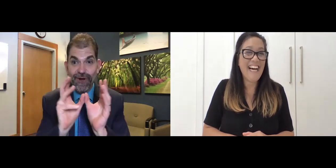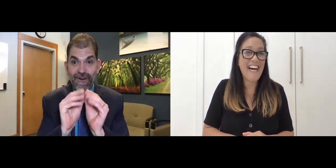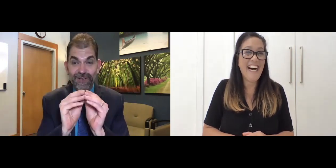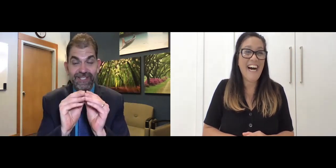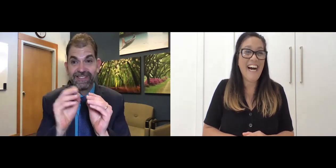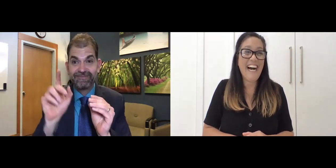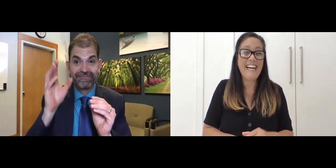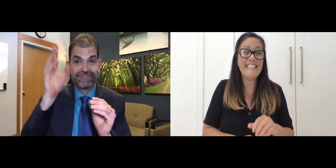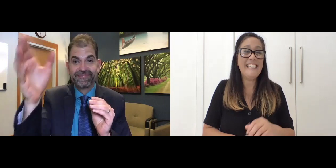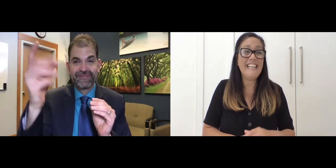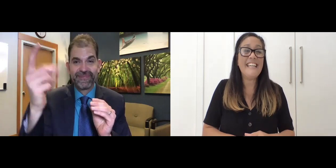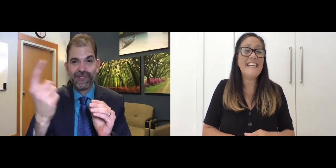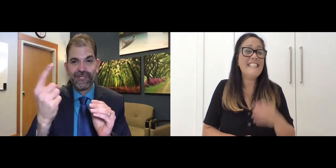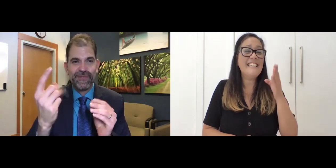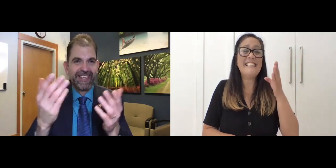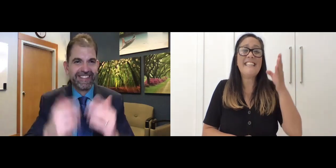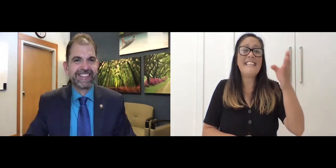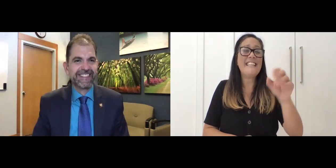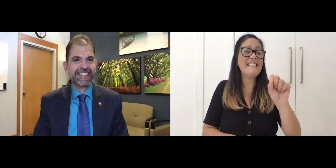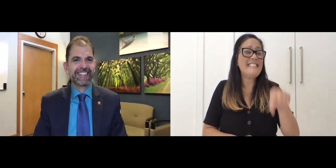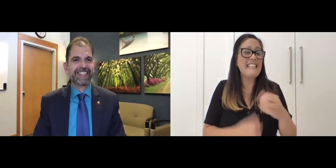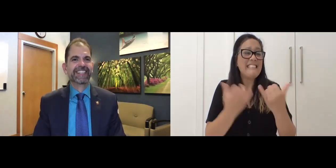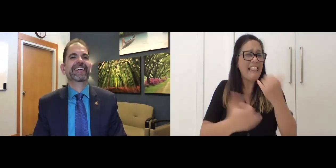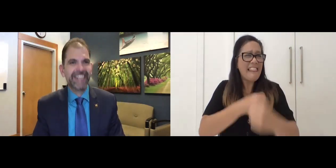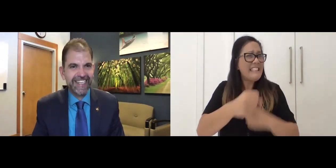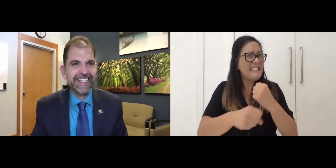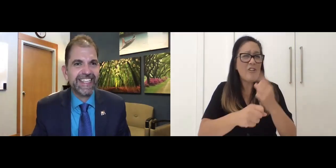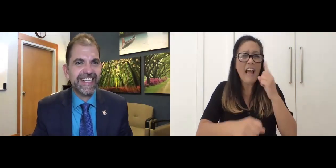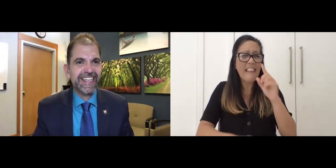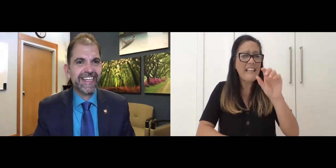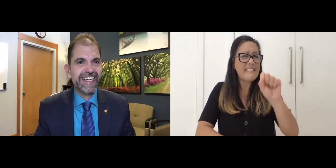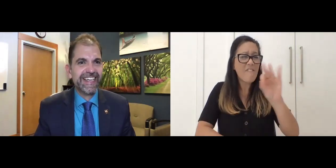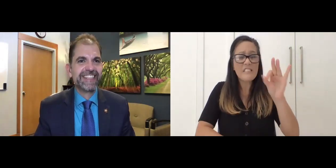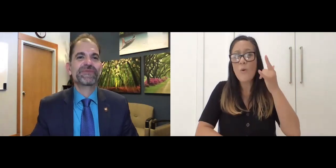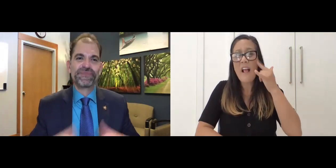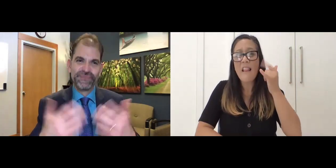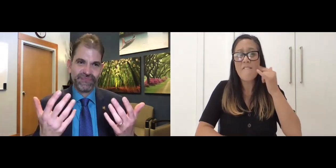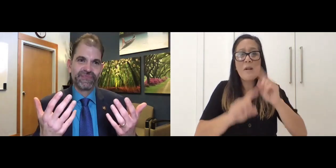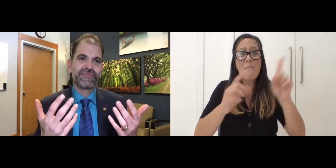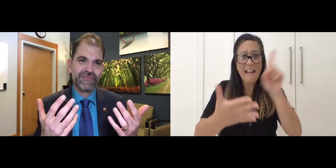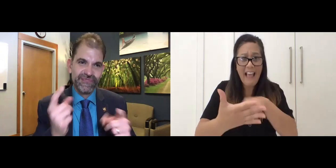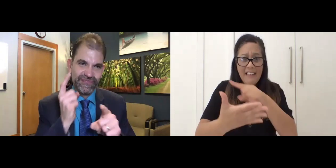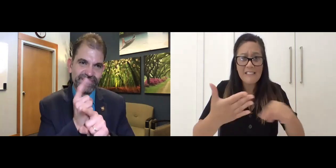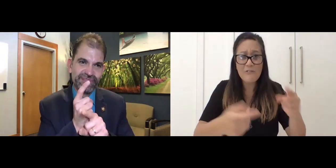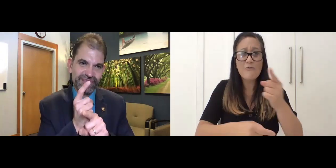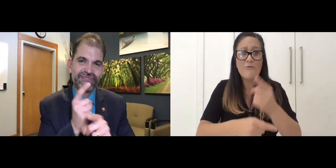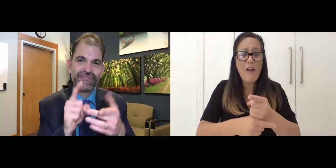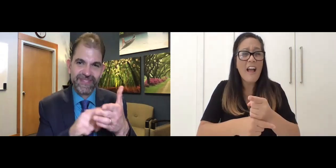maybe at an AMPHL conference down the road? Who knows? Yeah, I think this year or it's going to be in San Francisco but they